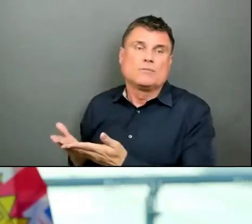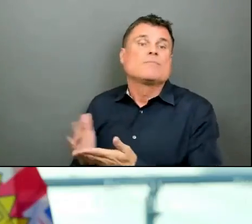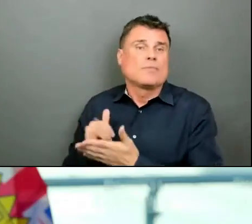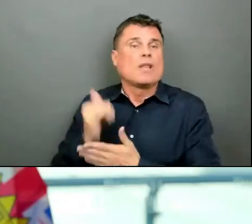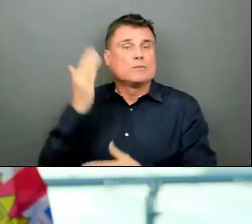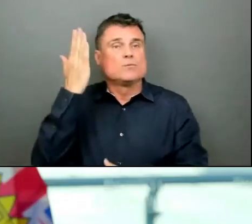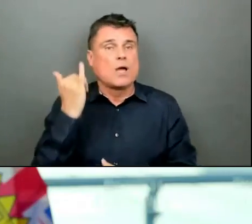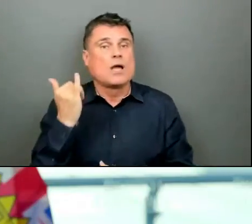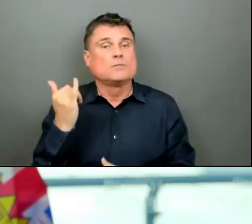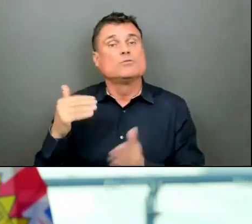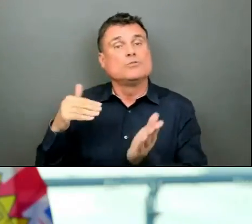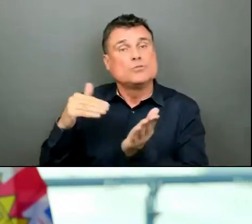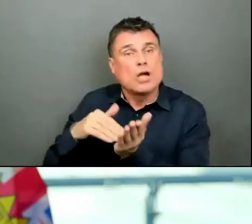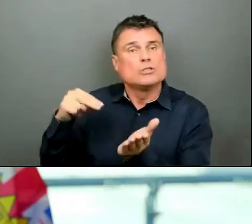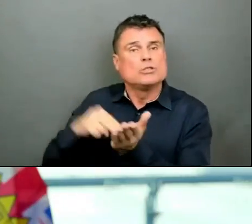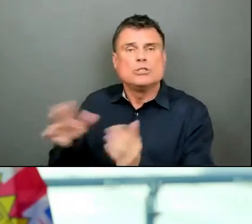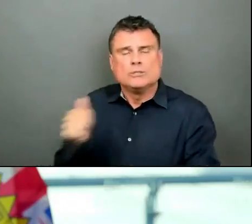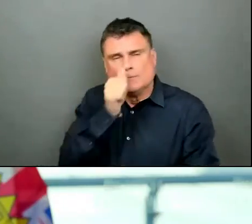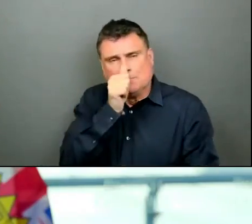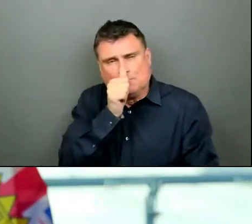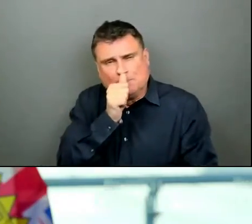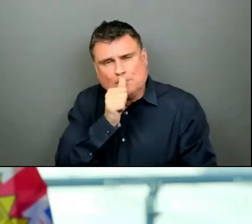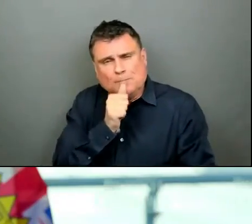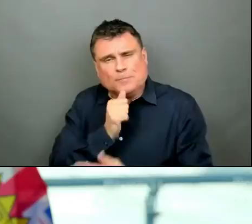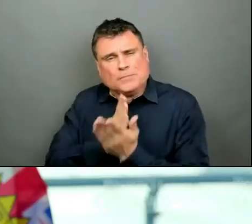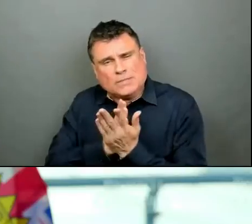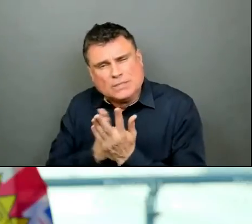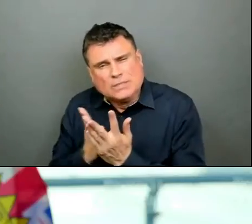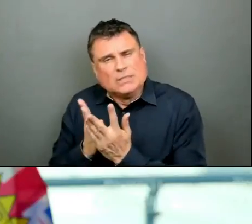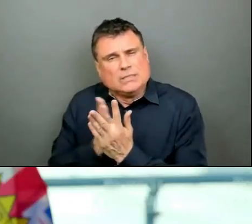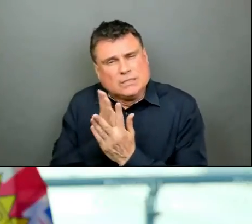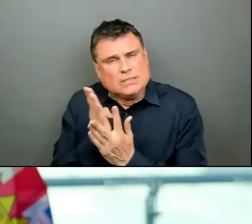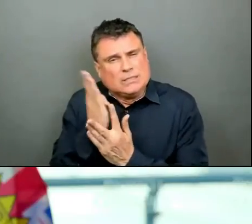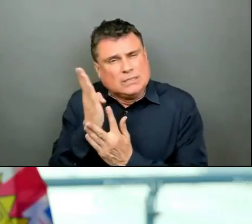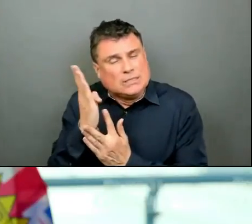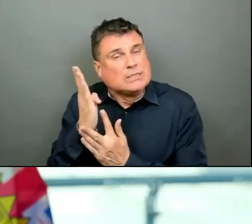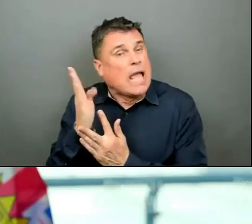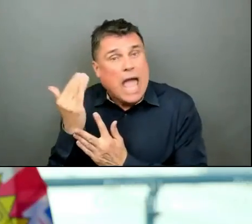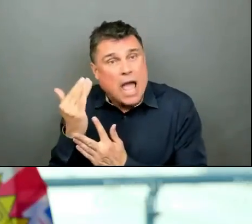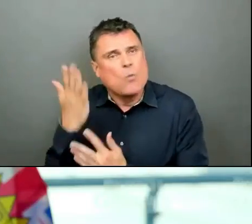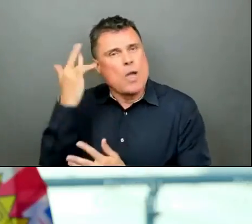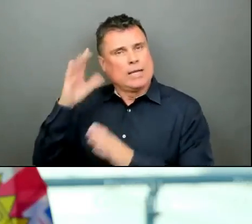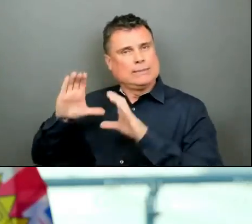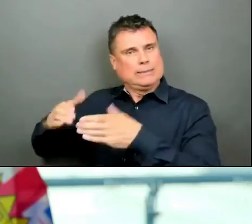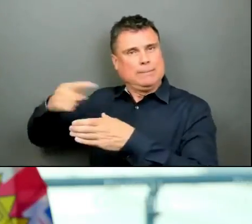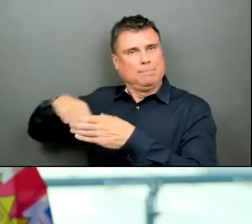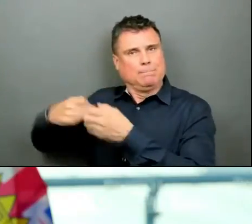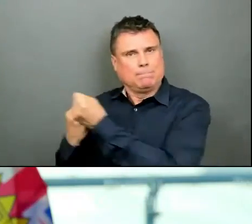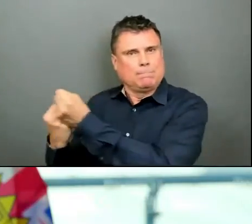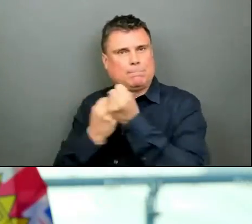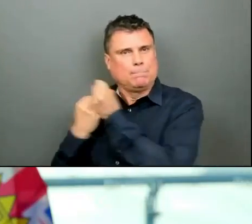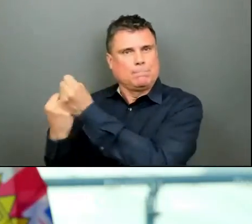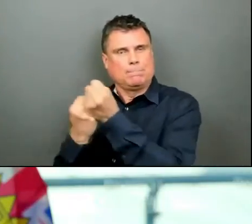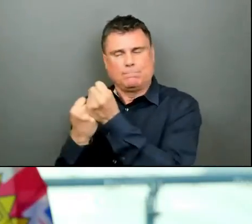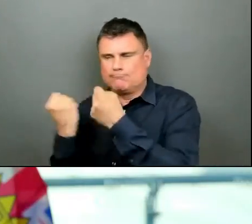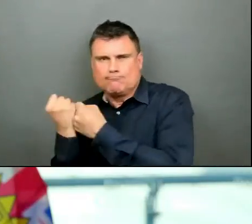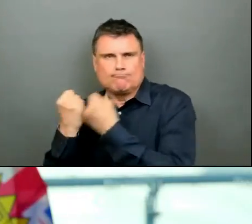they have a team approach, that they are able to manage the surge and support each other. But it is hard right